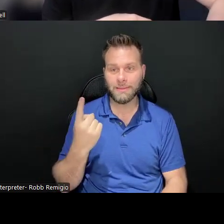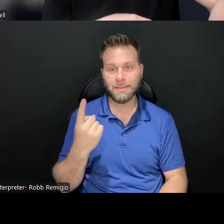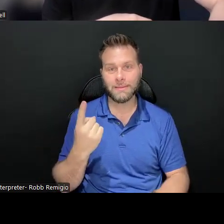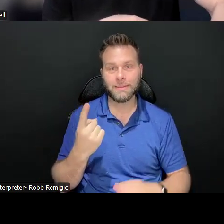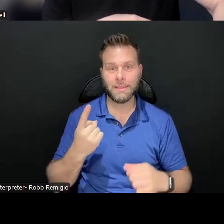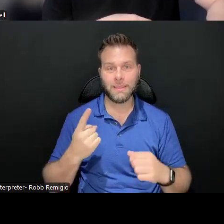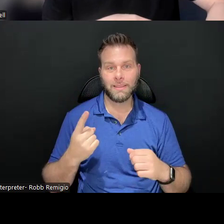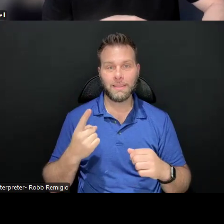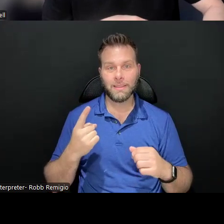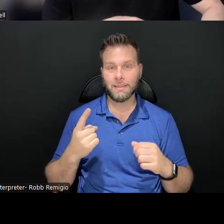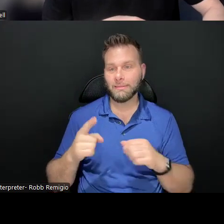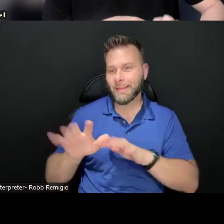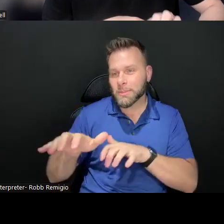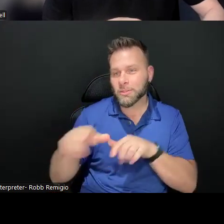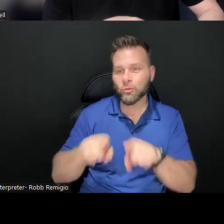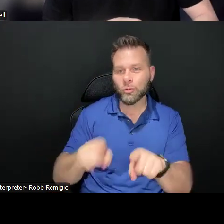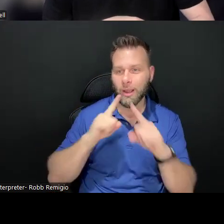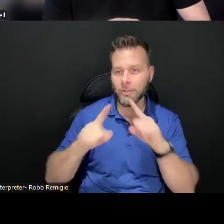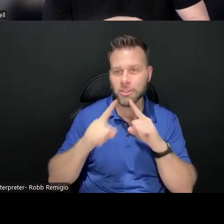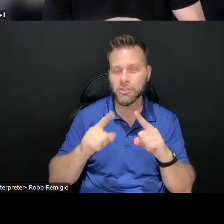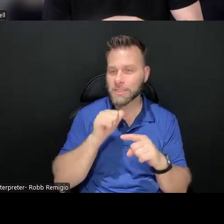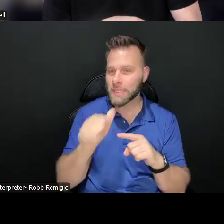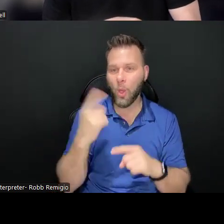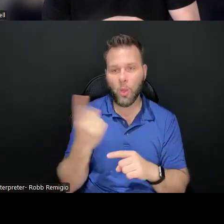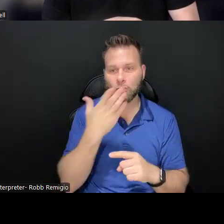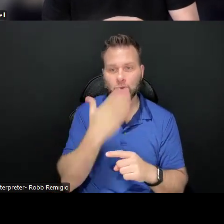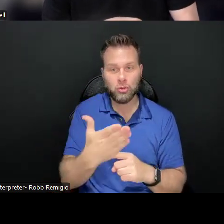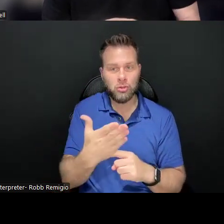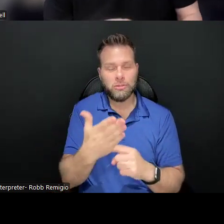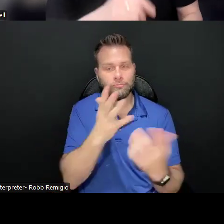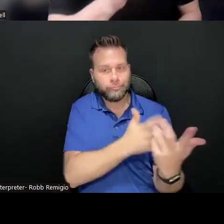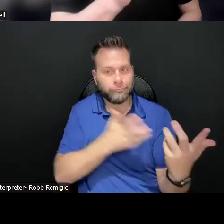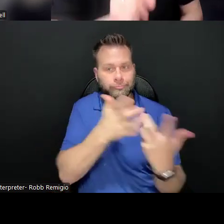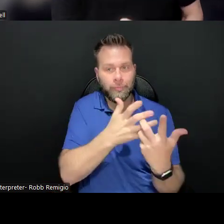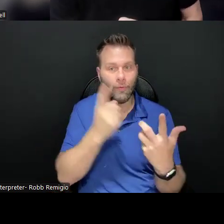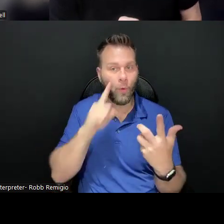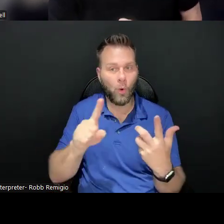necessarily captioning during a conversation is not necessarily a good fit for a culturally Deaf